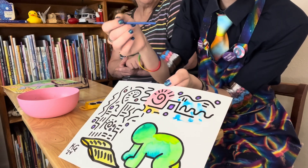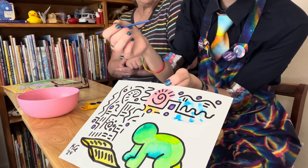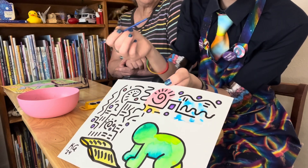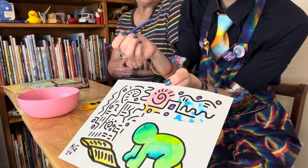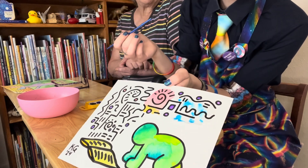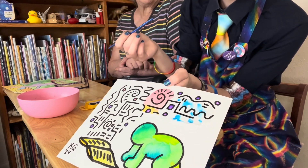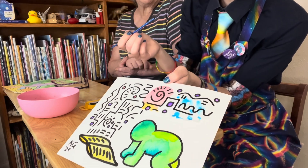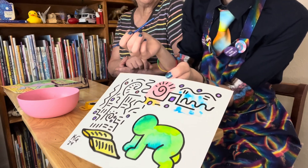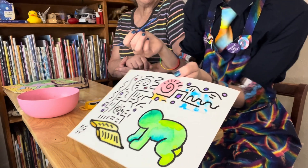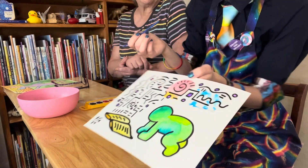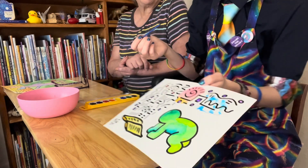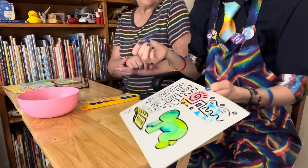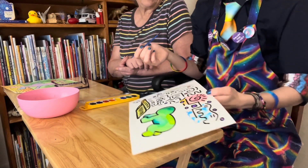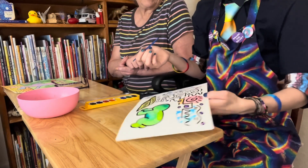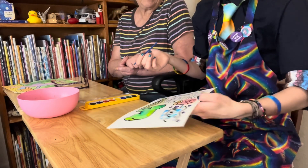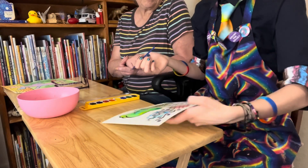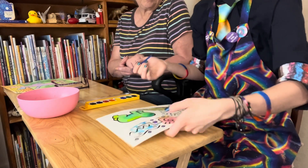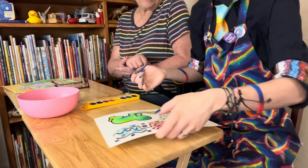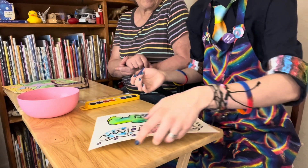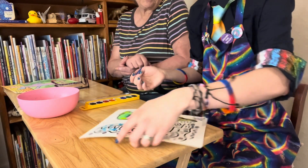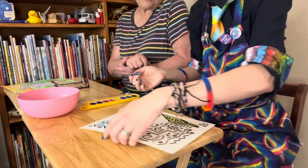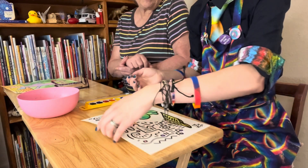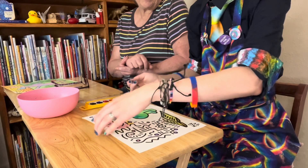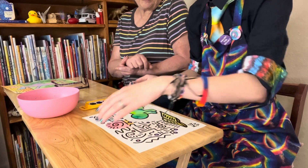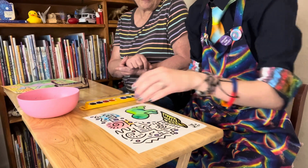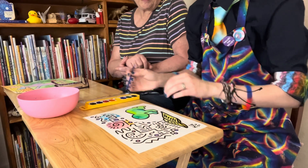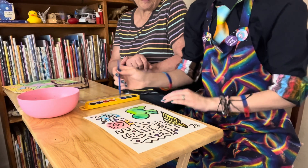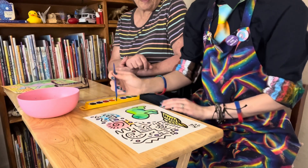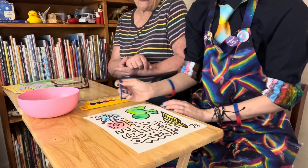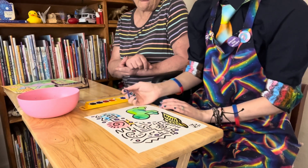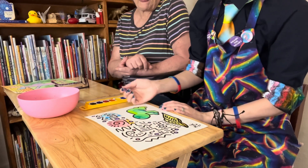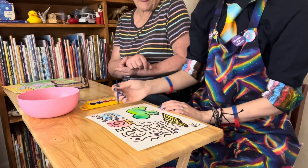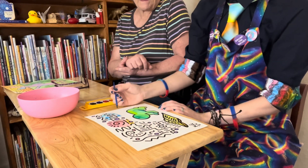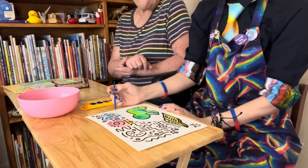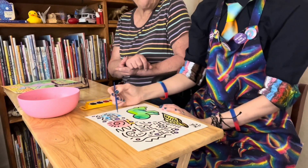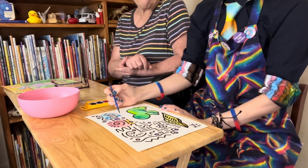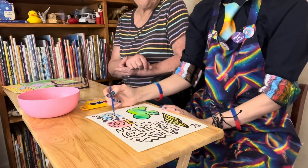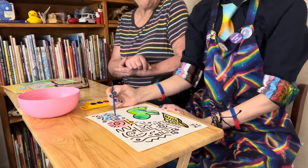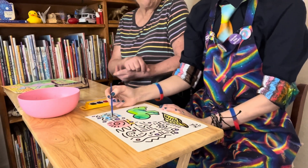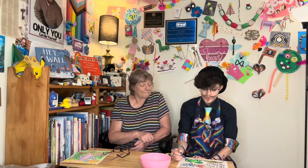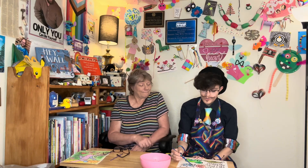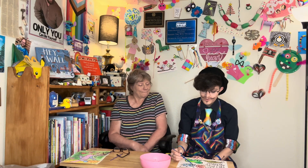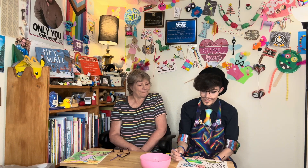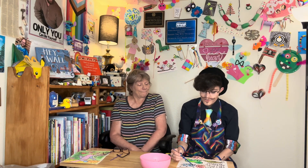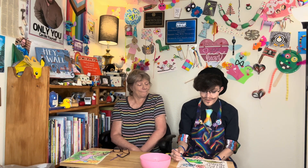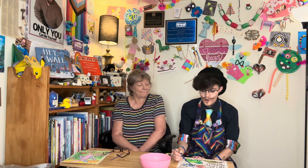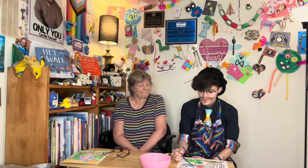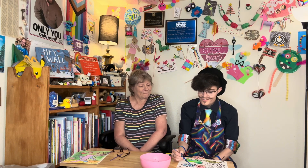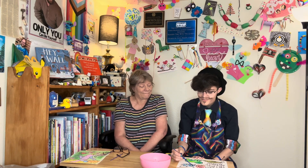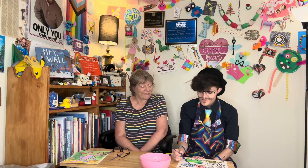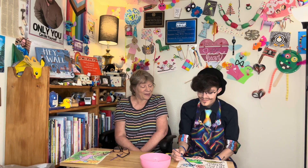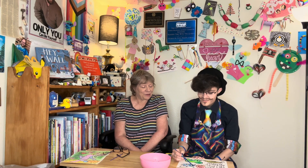Isn't it cool? It looks very neat. And even, like, I just, I love watercolor. I just love art!